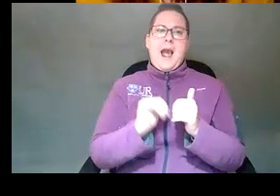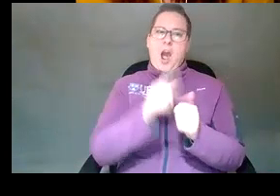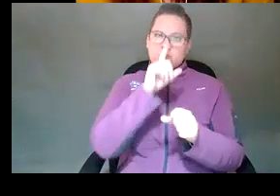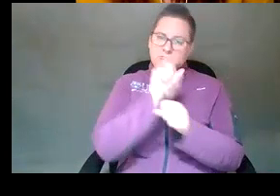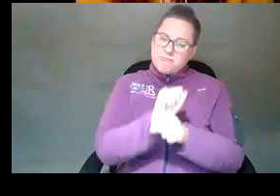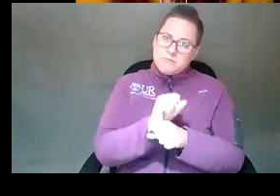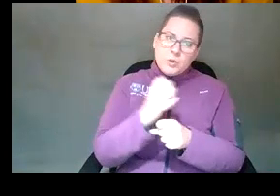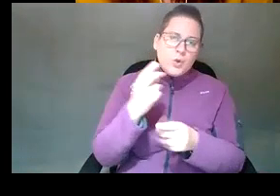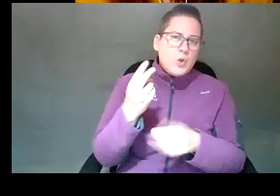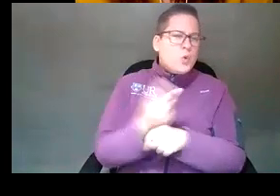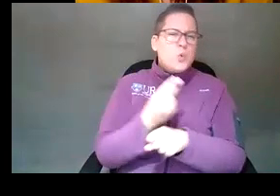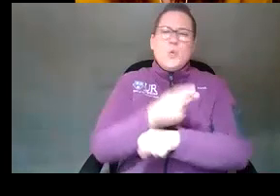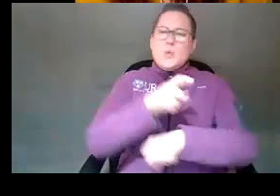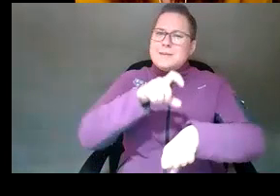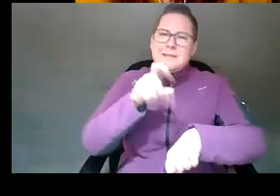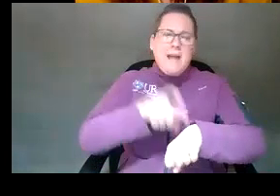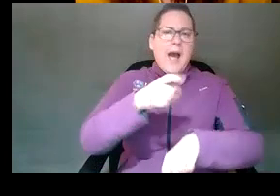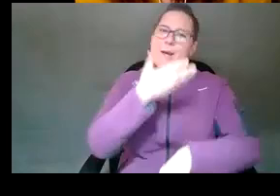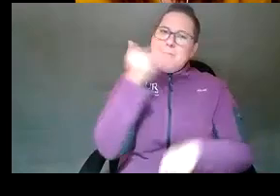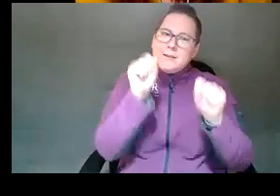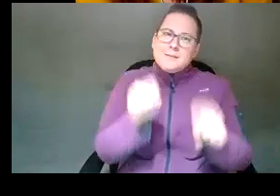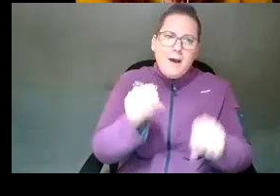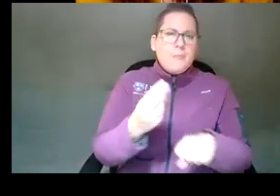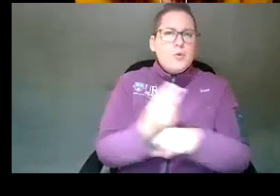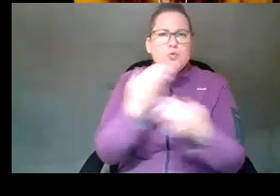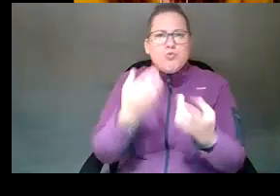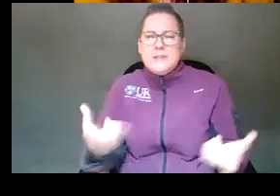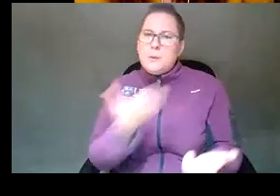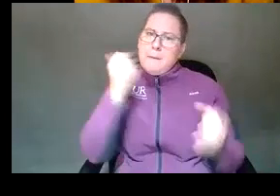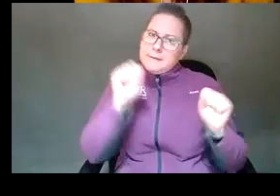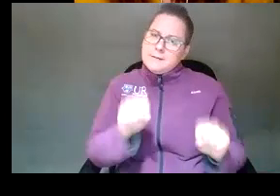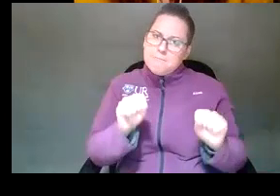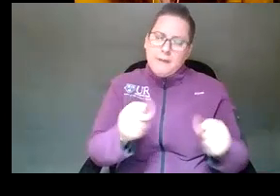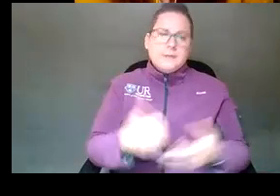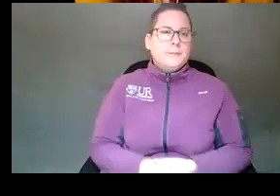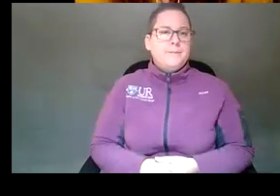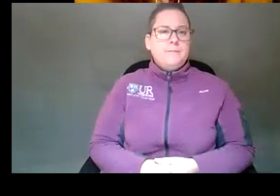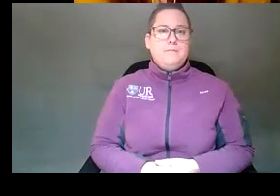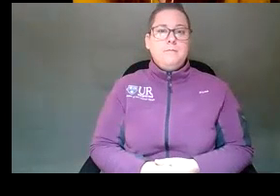resources is always helpful for everyone involved so things like preparing as you would for an